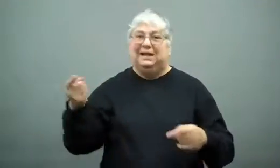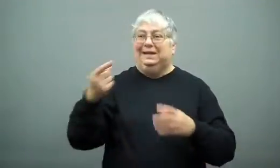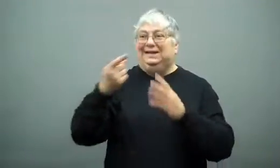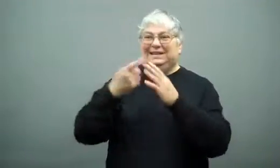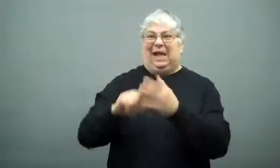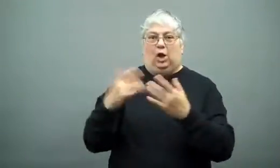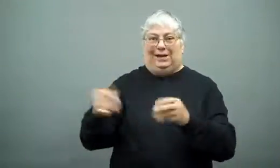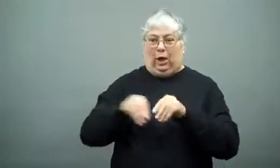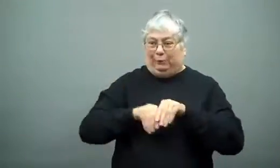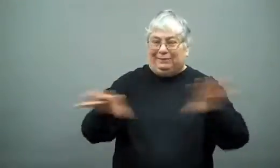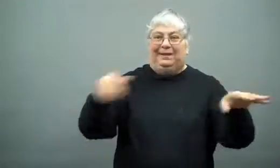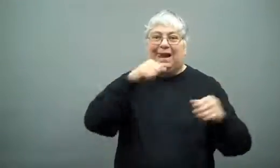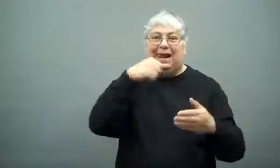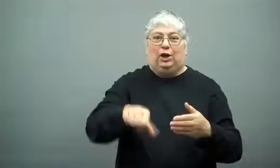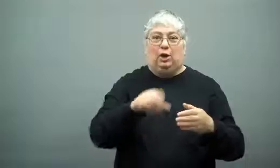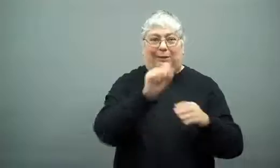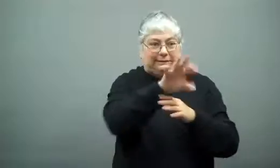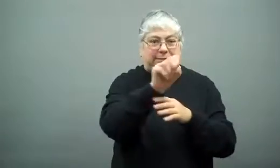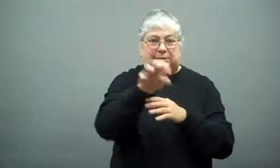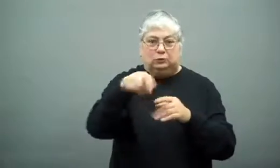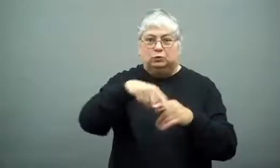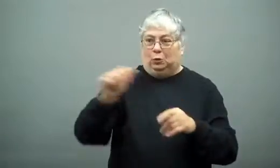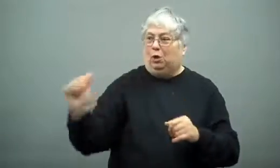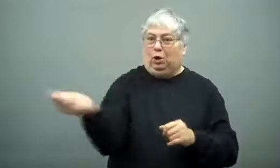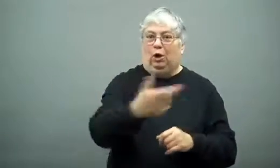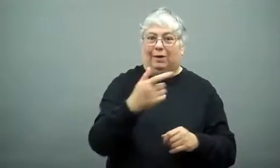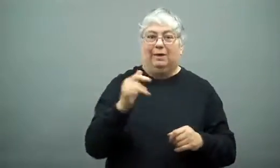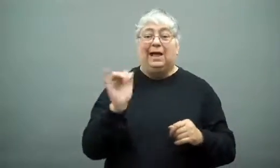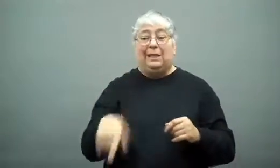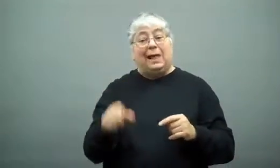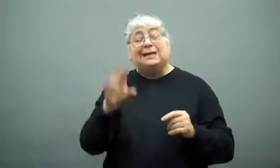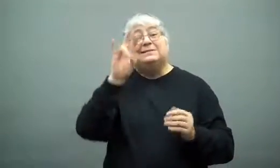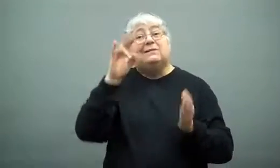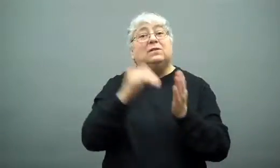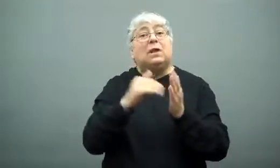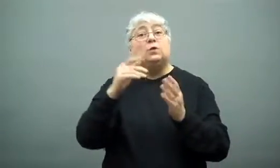Letters are now being sent to those affected.